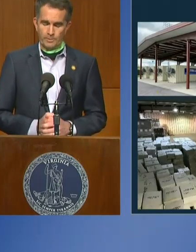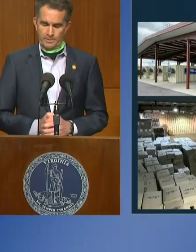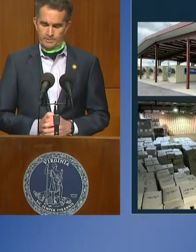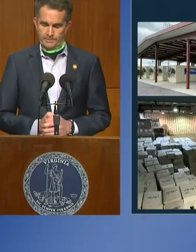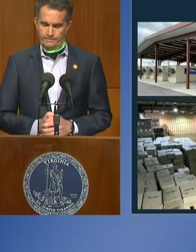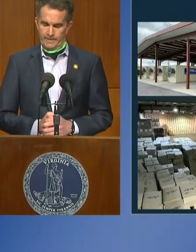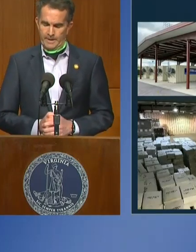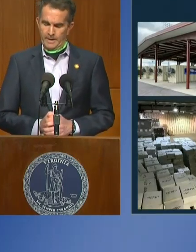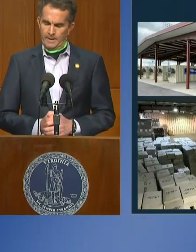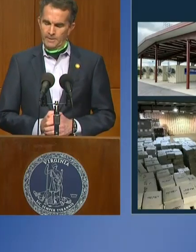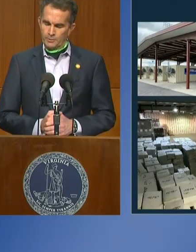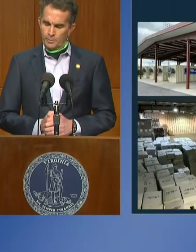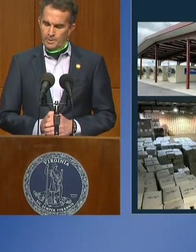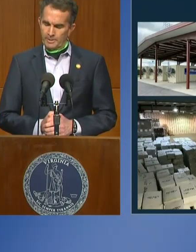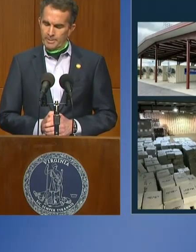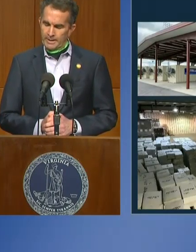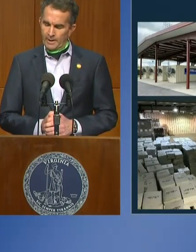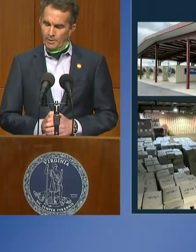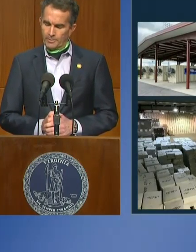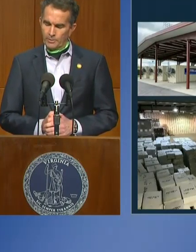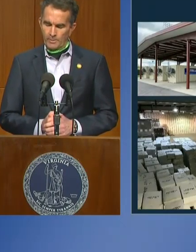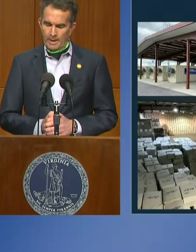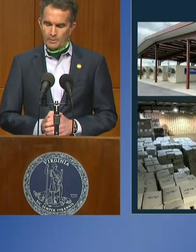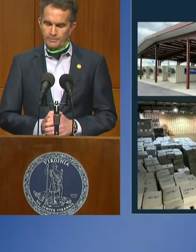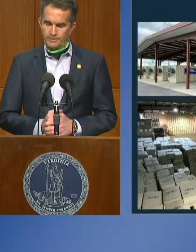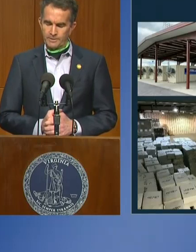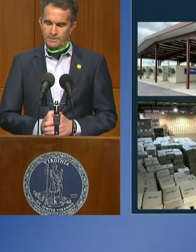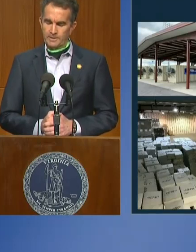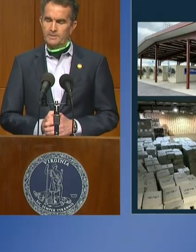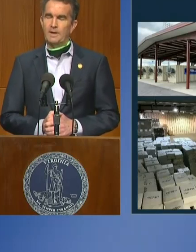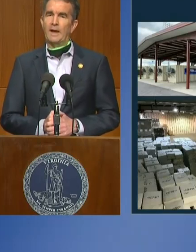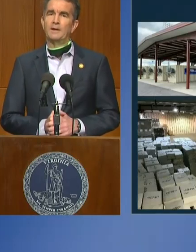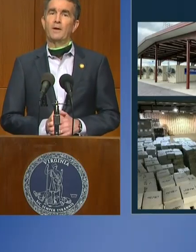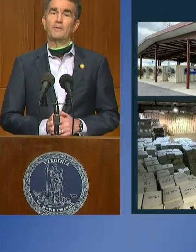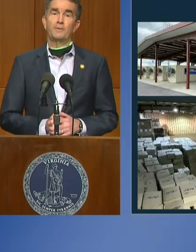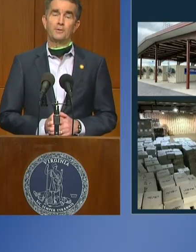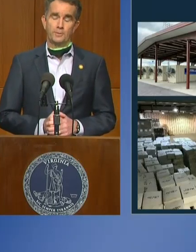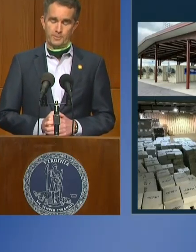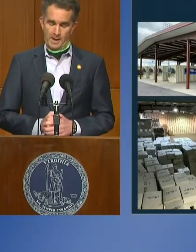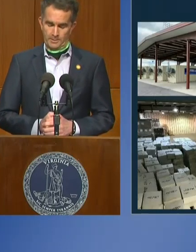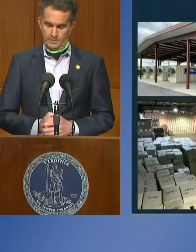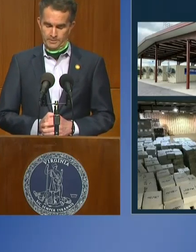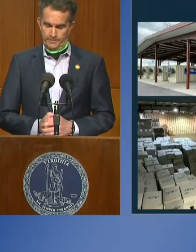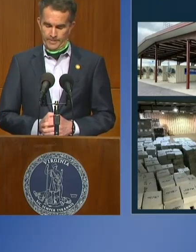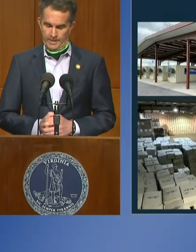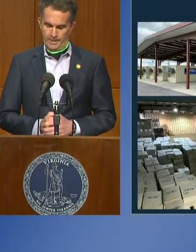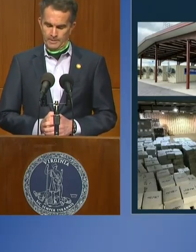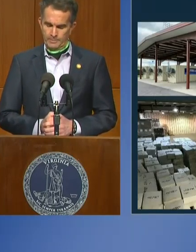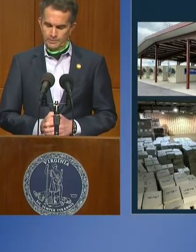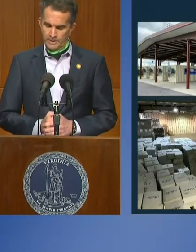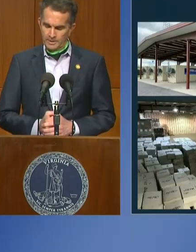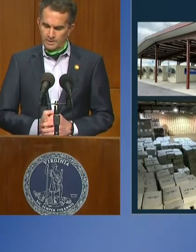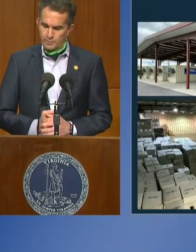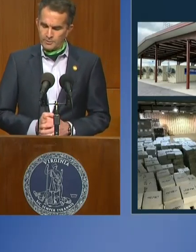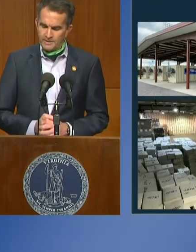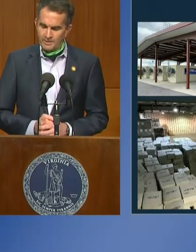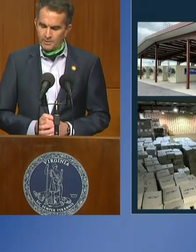AND RE USE TWENTY TIMES WITHOUT DEGRADING PERFORMANCE. THIS WILL BE A BIG HELP TO OUR